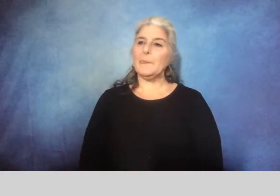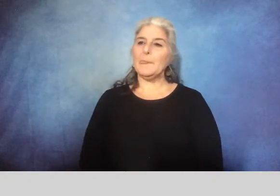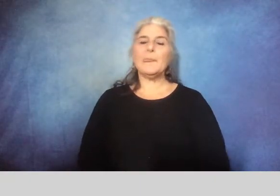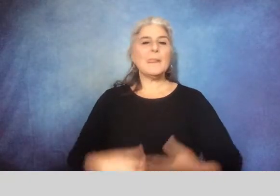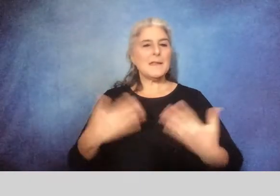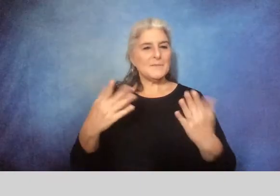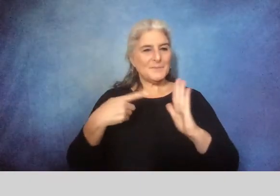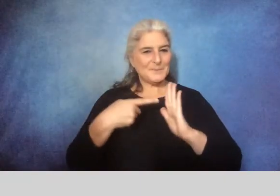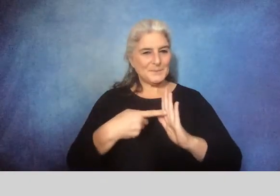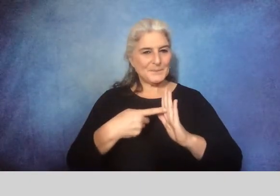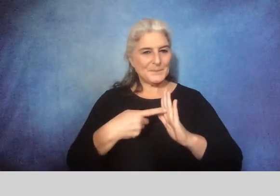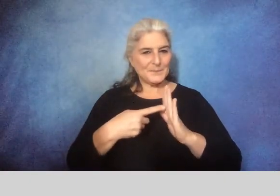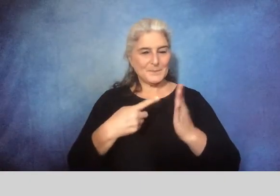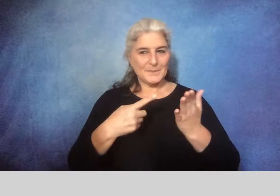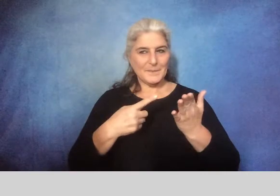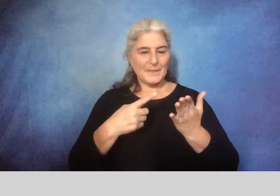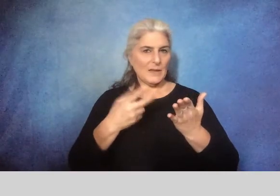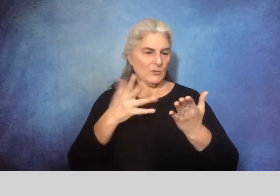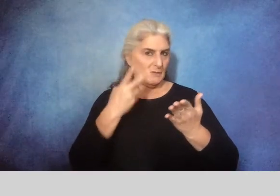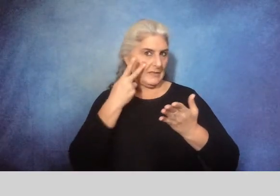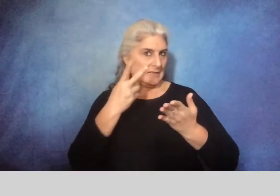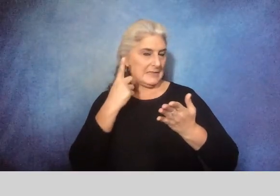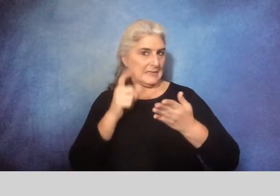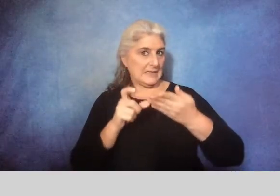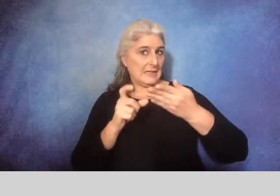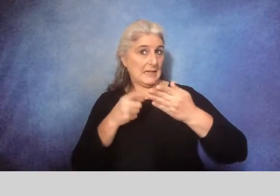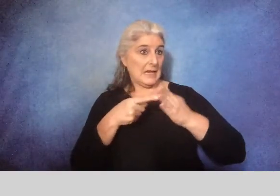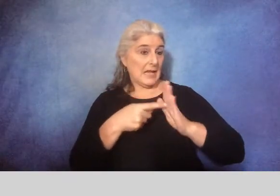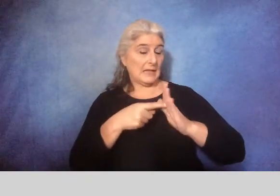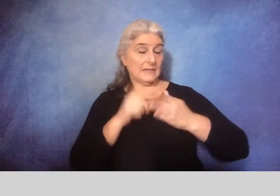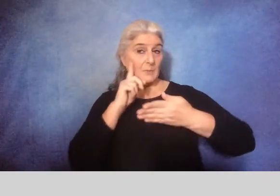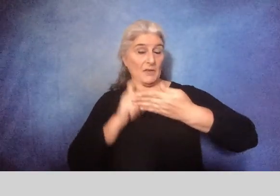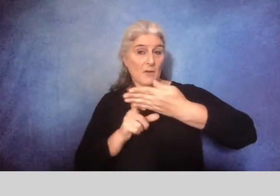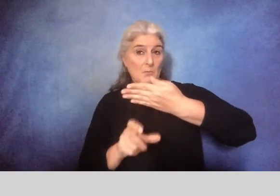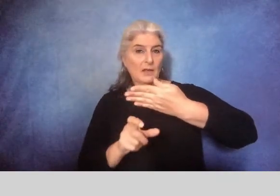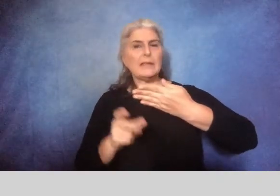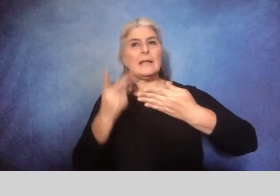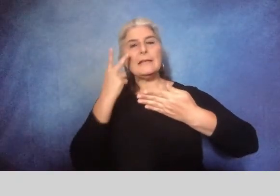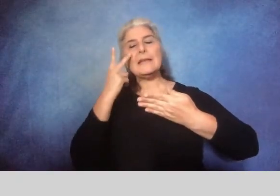Now that we've seen of a plugin example. Let's try to see the output of the plugin example